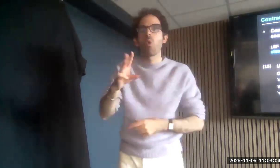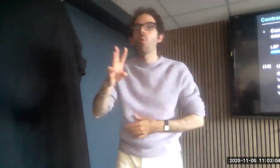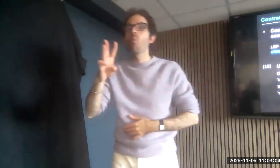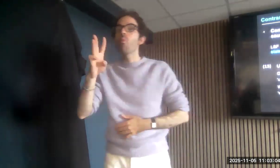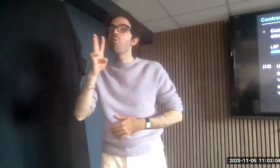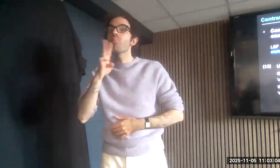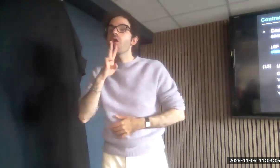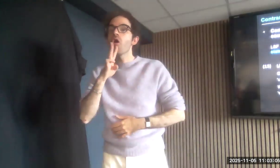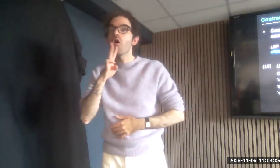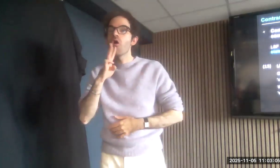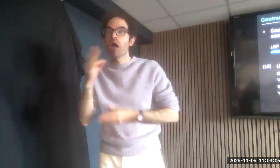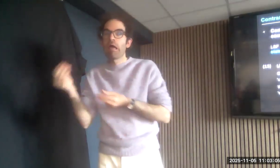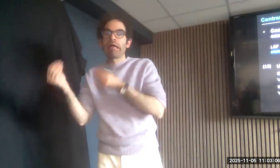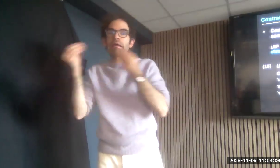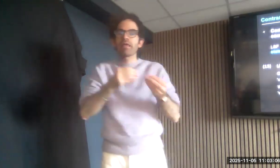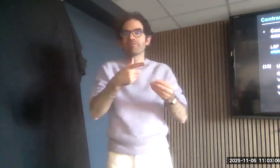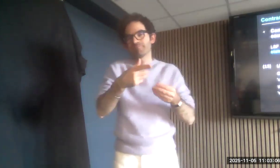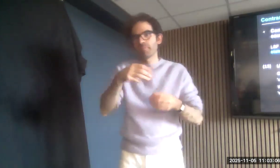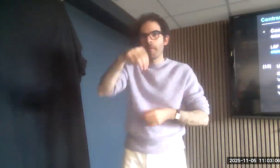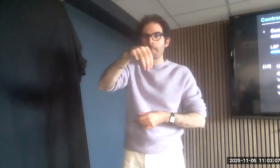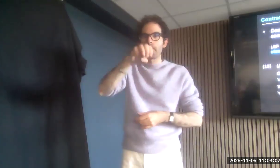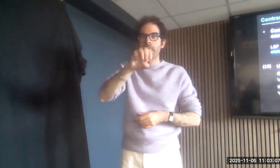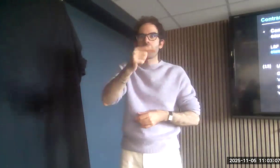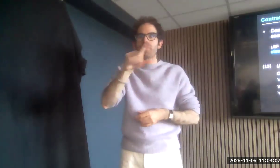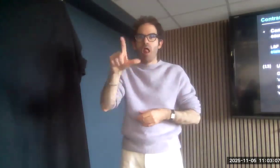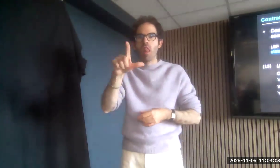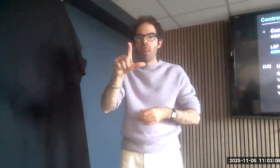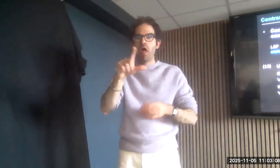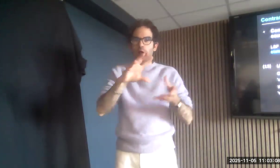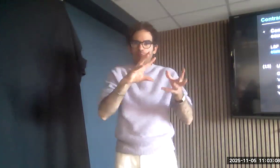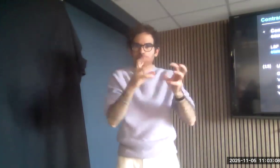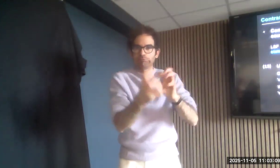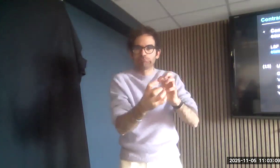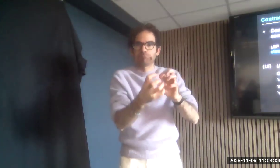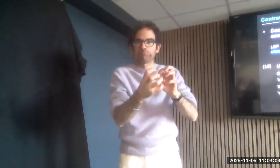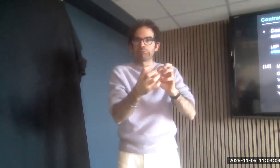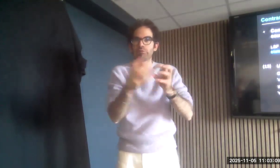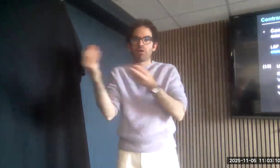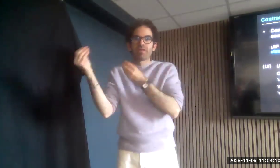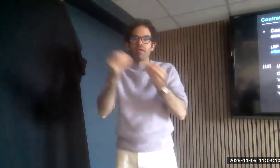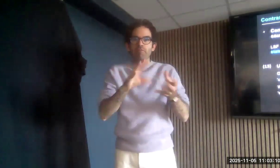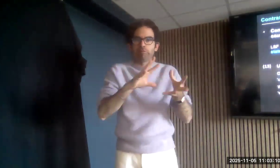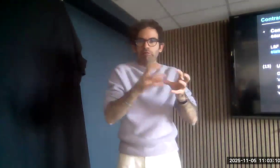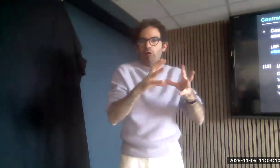Where in French actually requires it to be psychological.